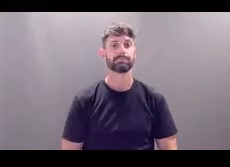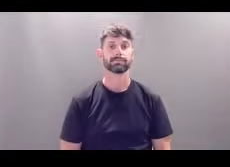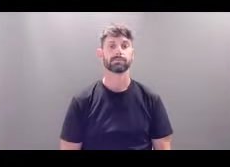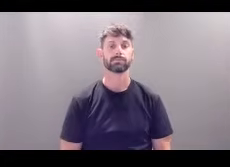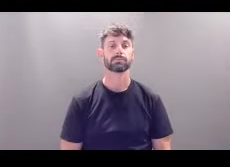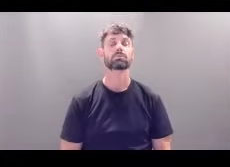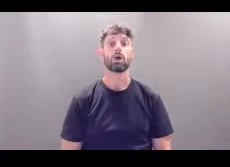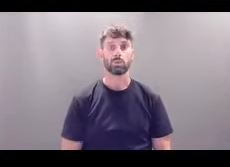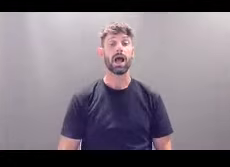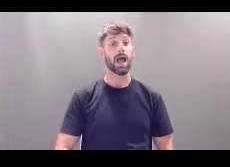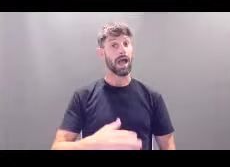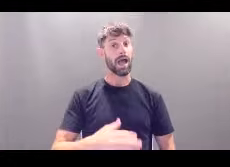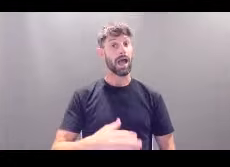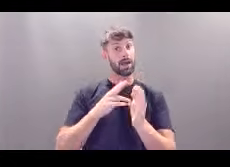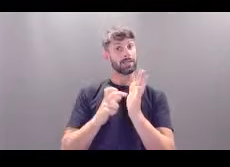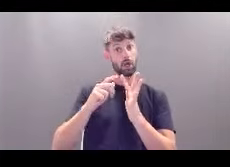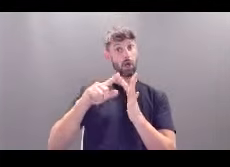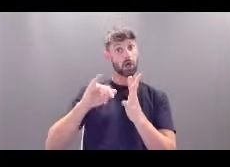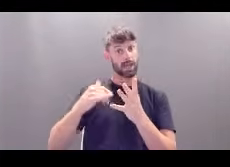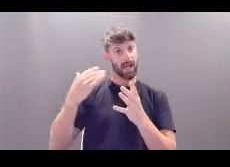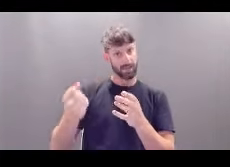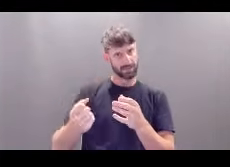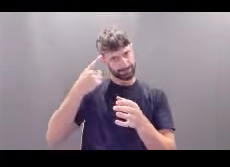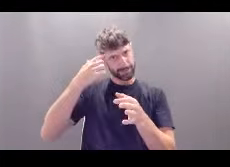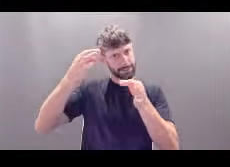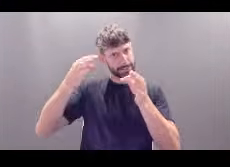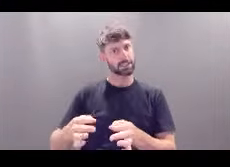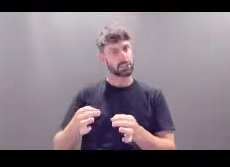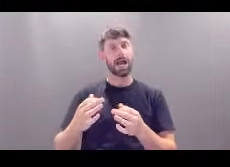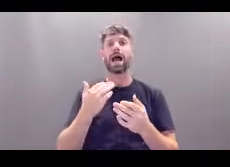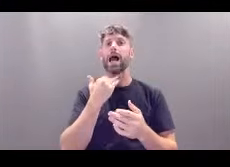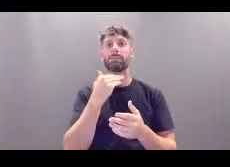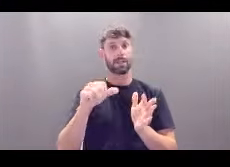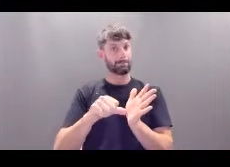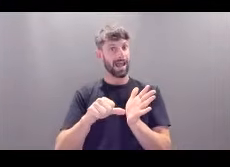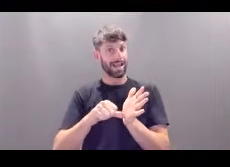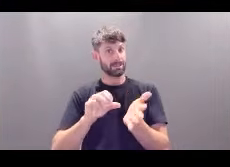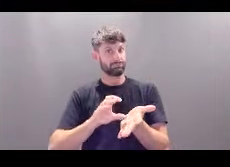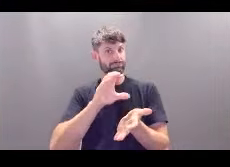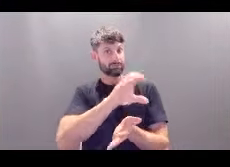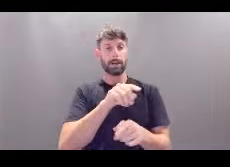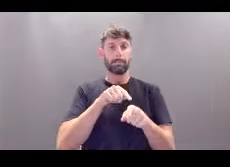We make decisions about including AT in a plan based on the cost of the item.